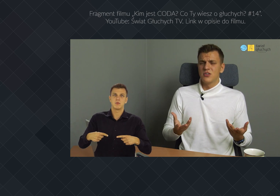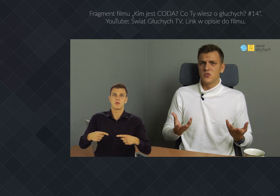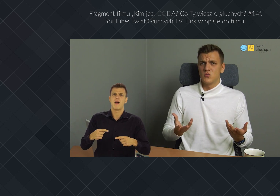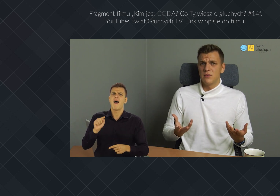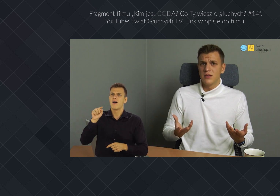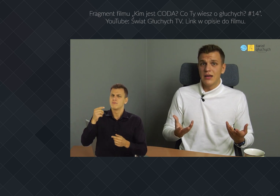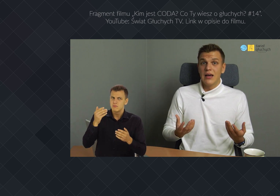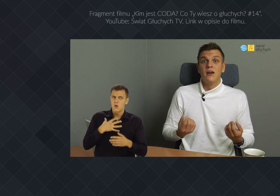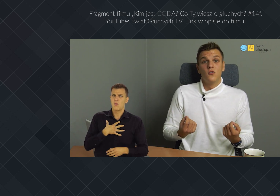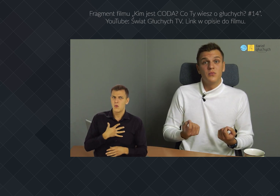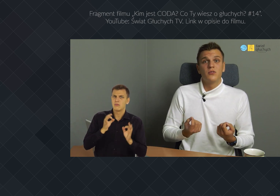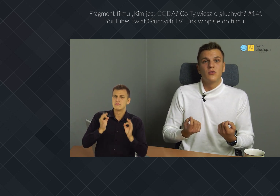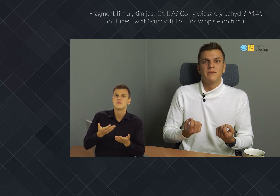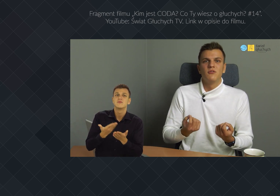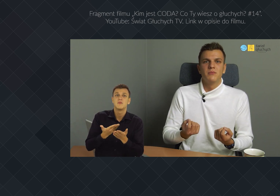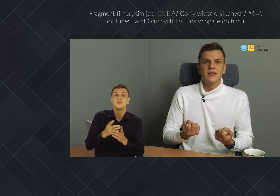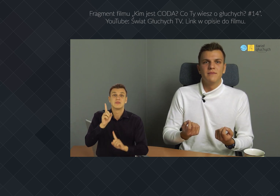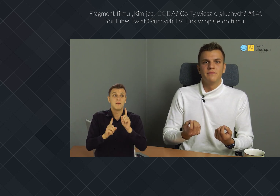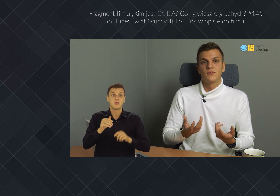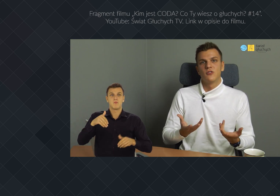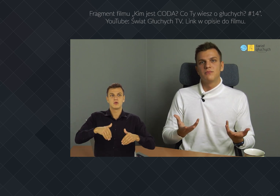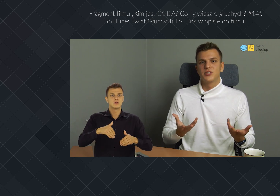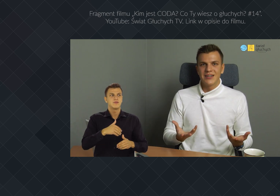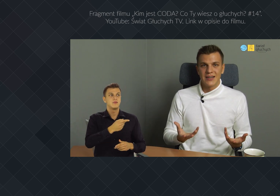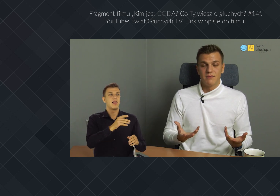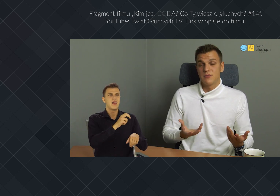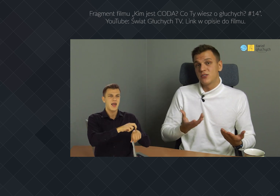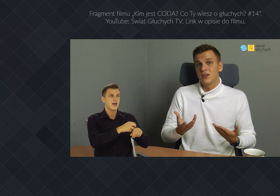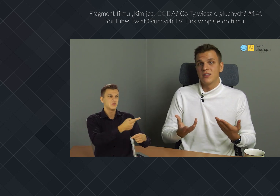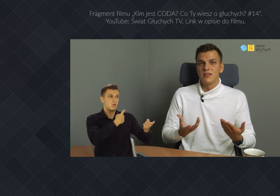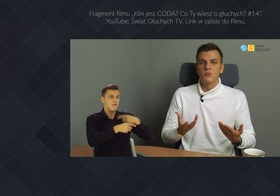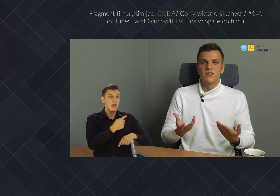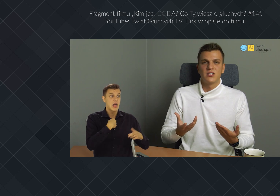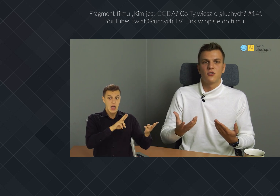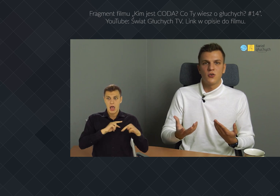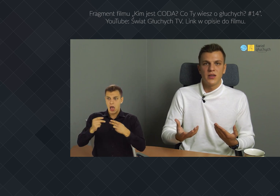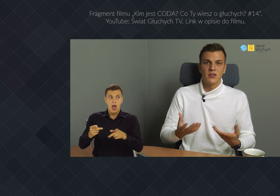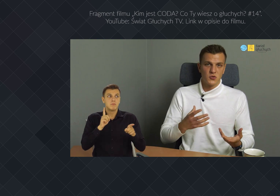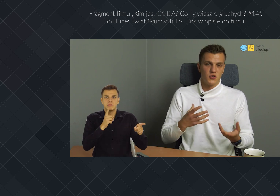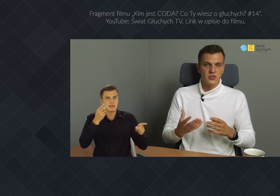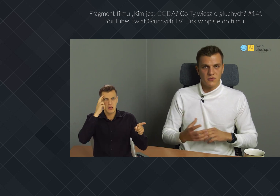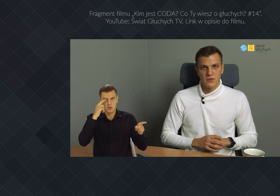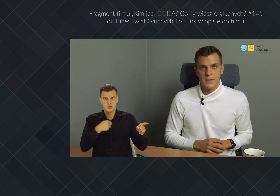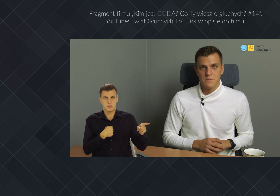or information that would be distressing, such as a serious illness of one of my parents."